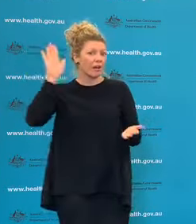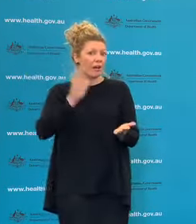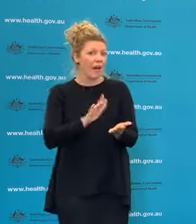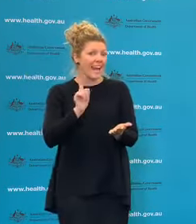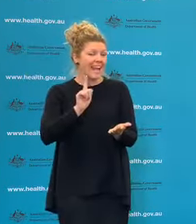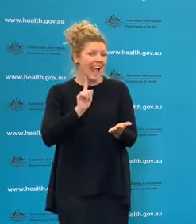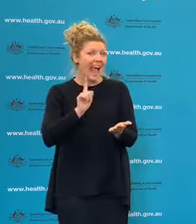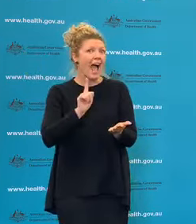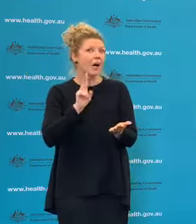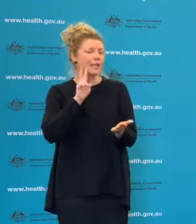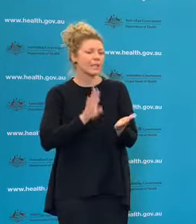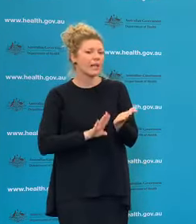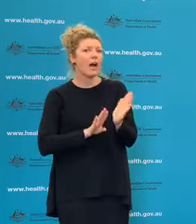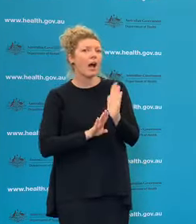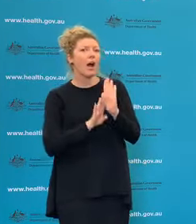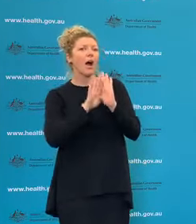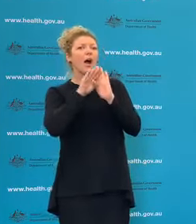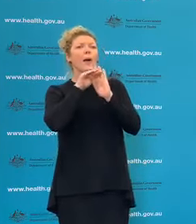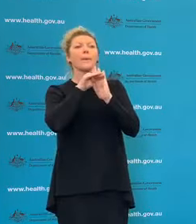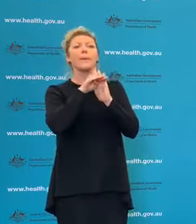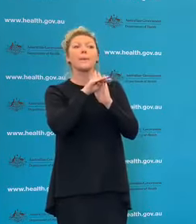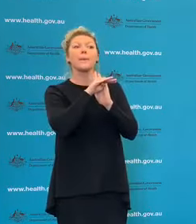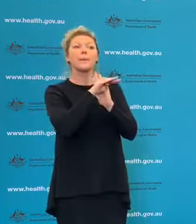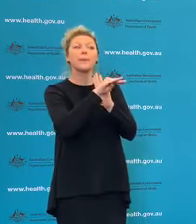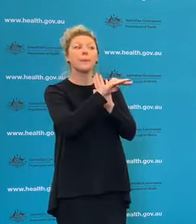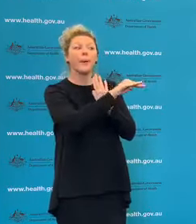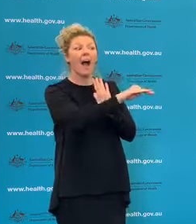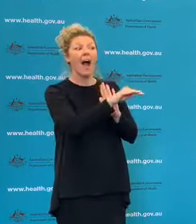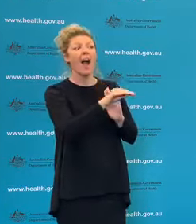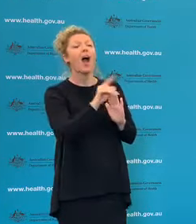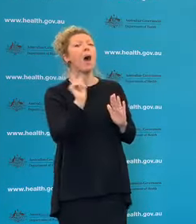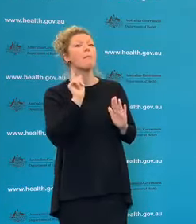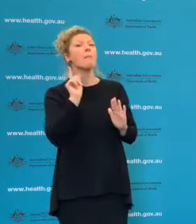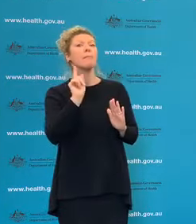do know that they're now out there and they can continue to consolidate their